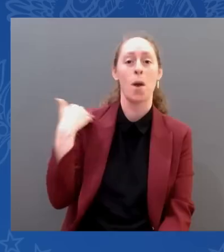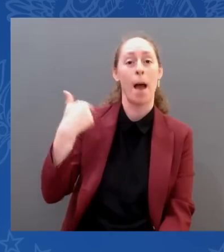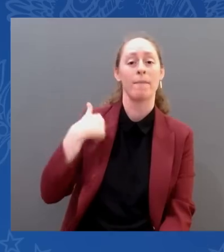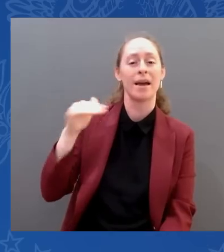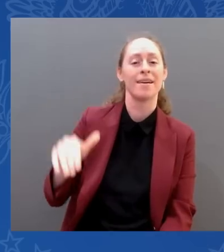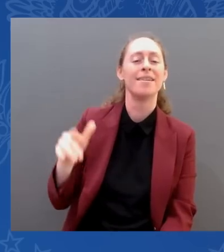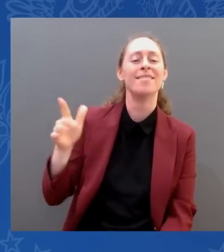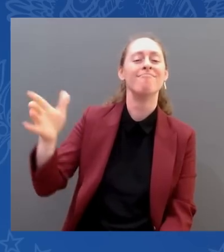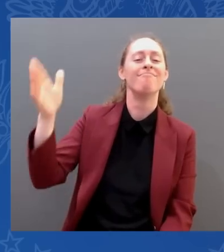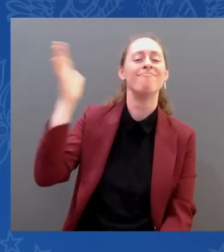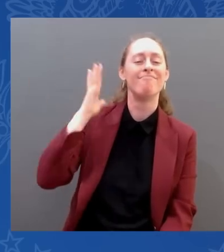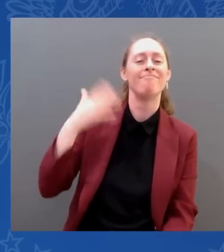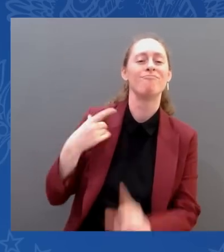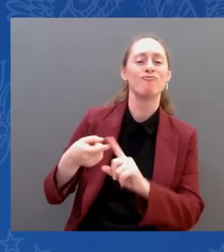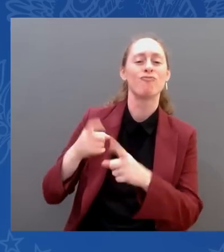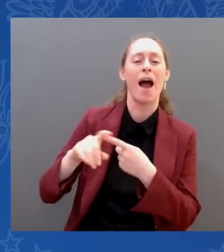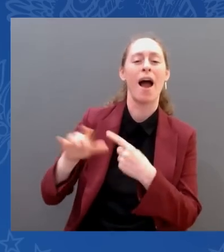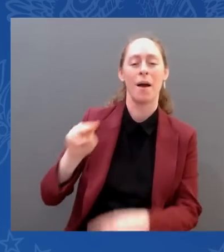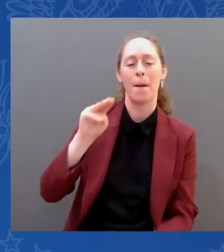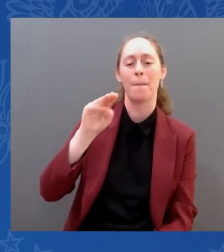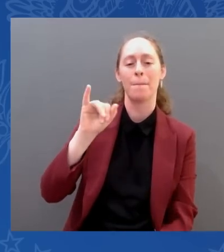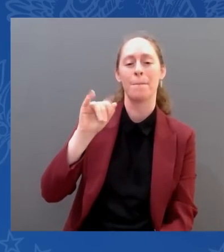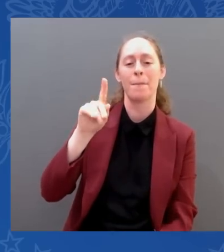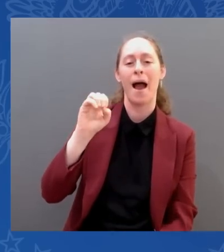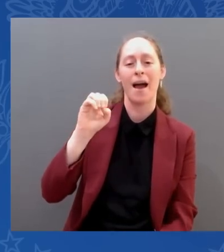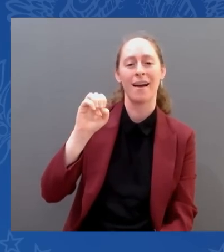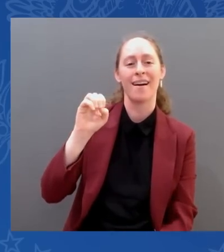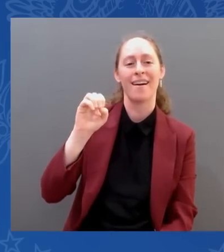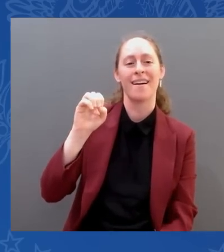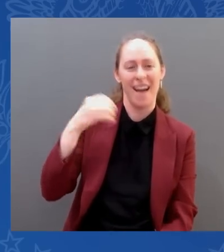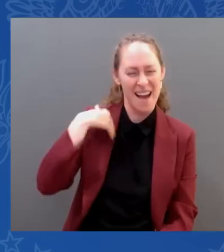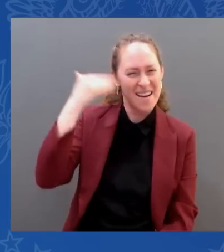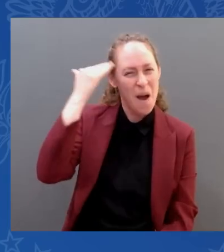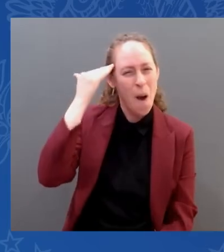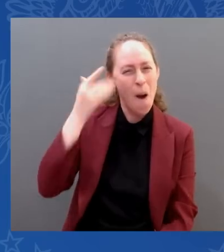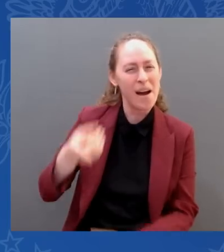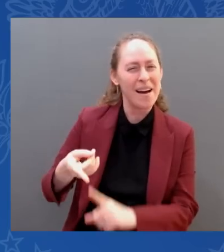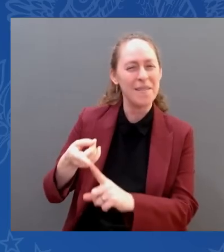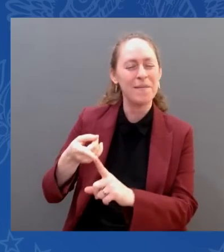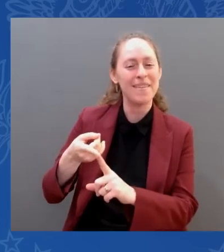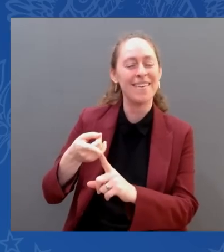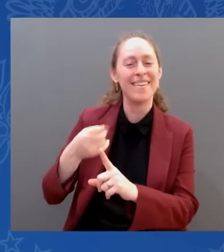Look, everybody, before I begin, I want to say a few words very briefly